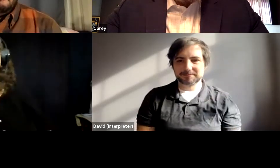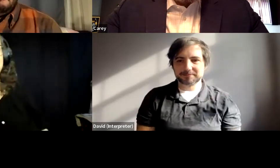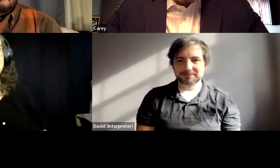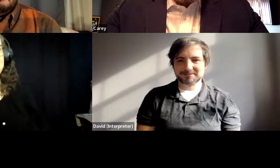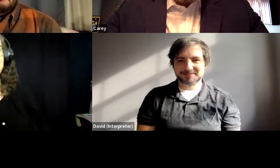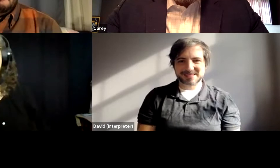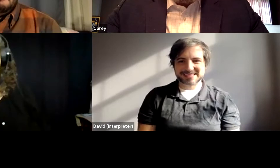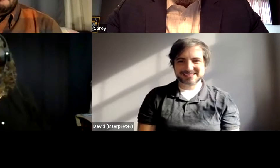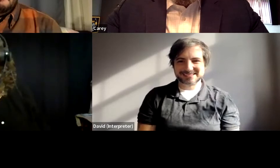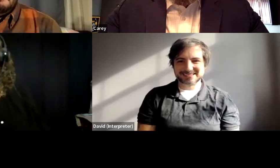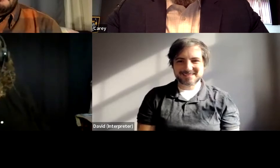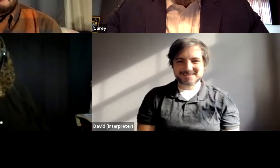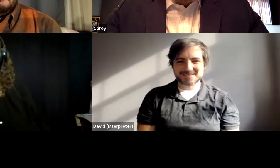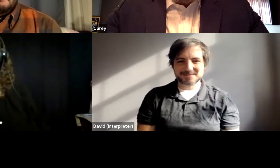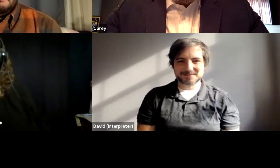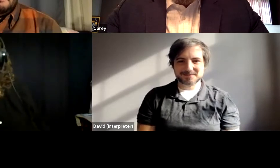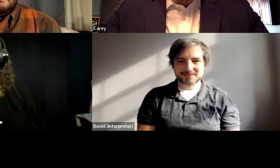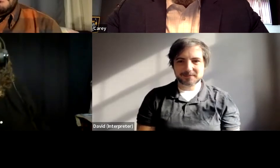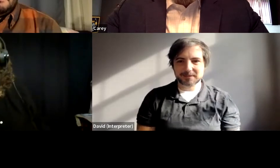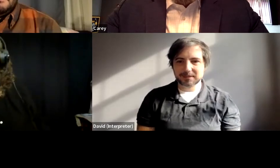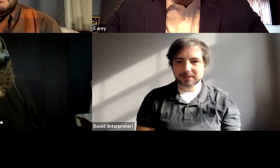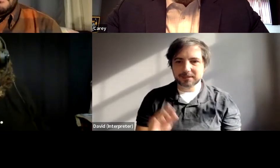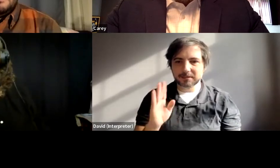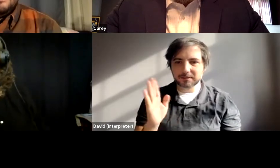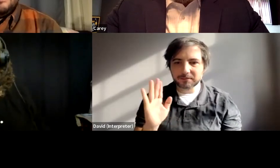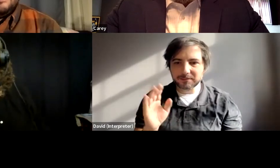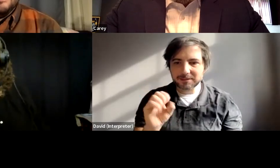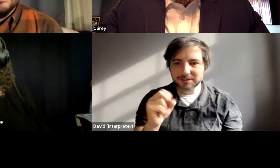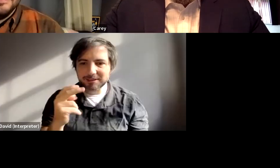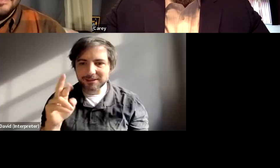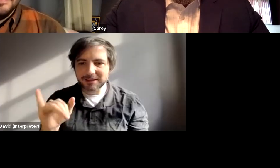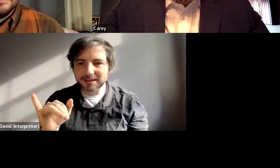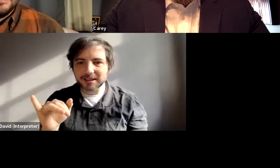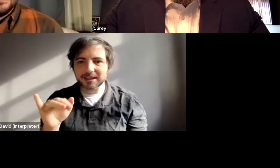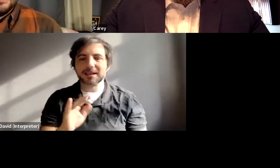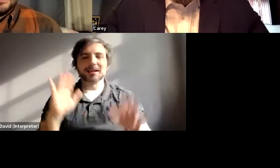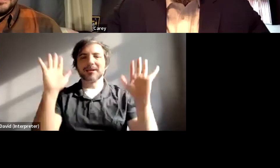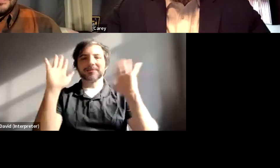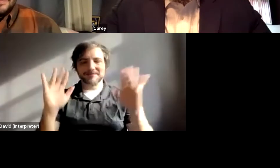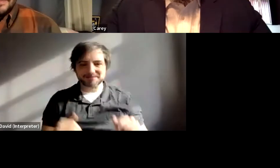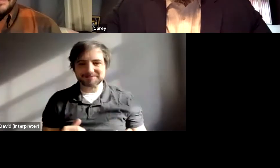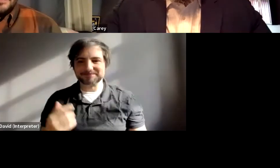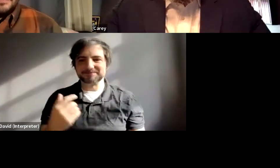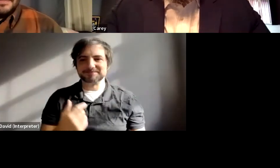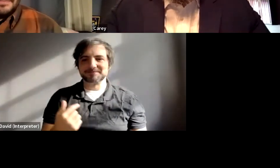places these days. What does